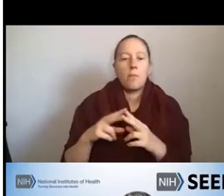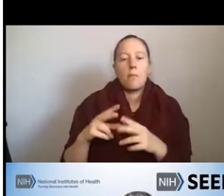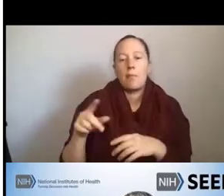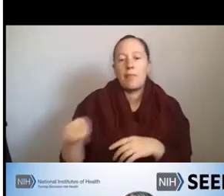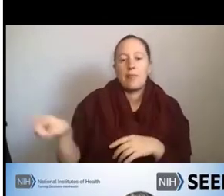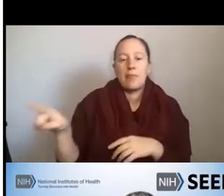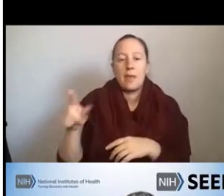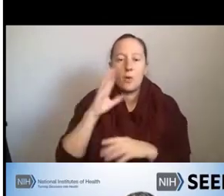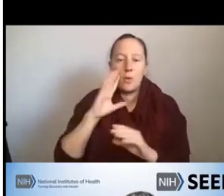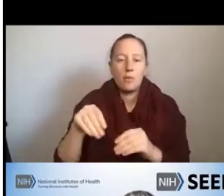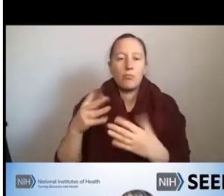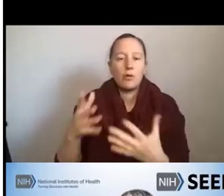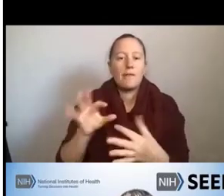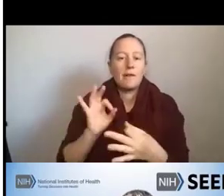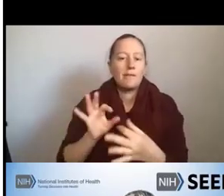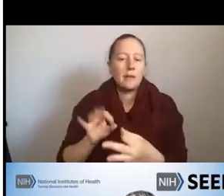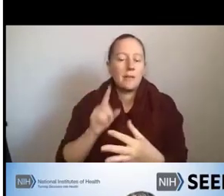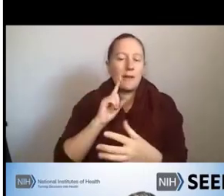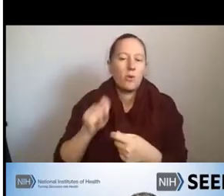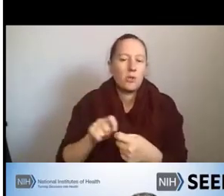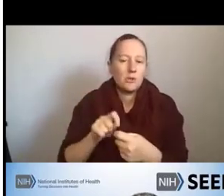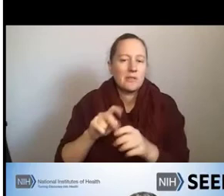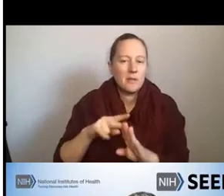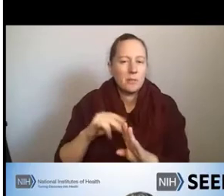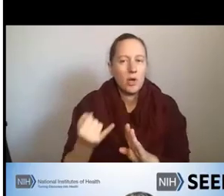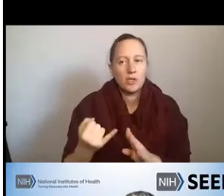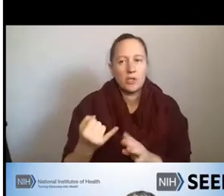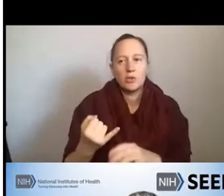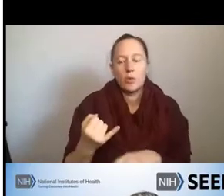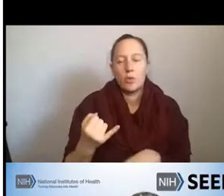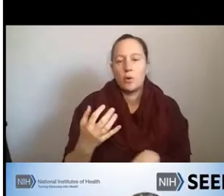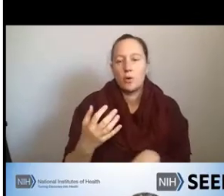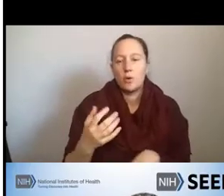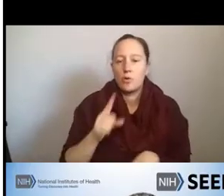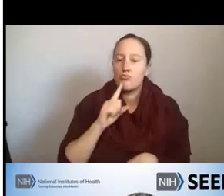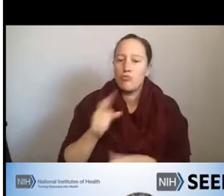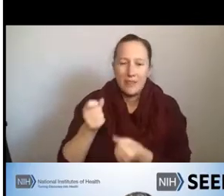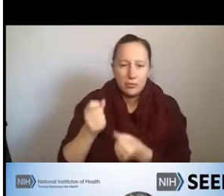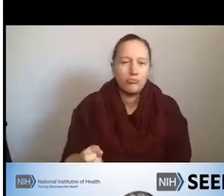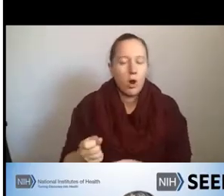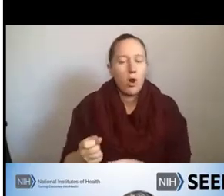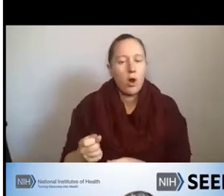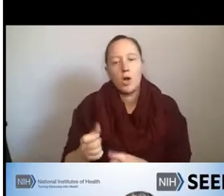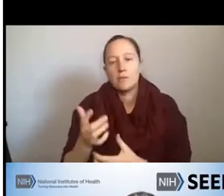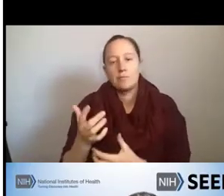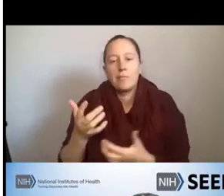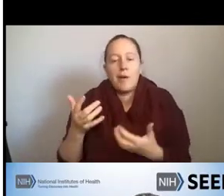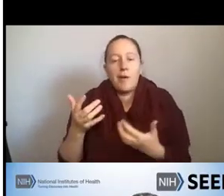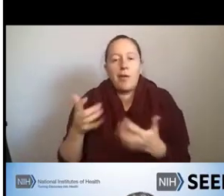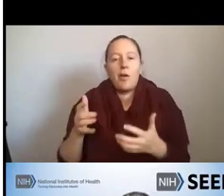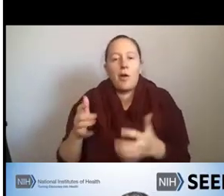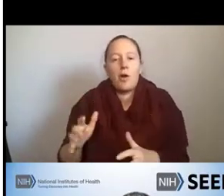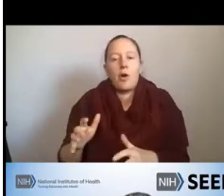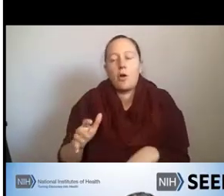on these projects, and so that way the project is really strong, and they are already considering the regulatory and reimbursement